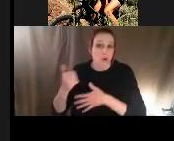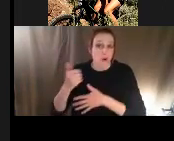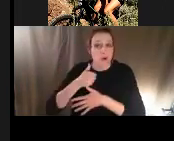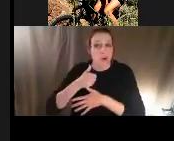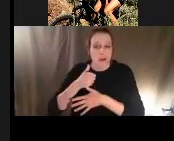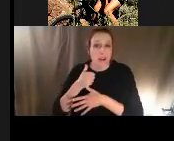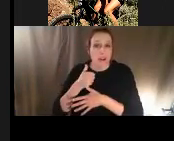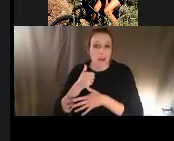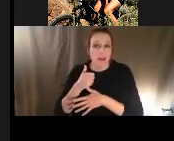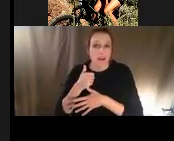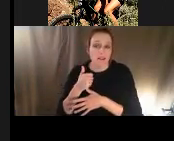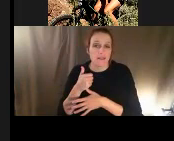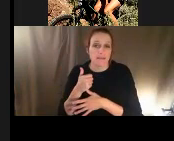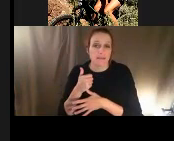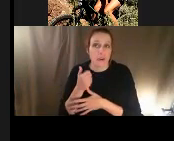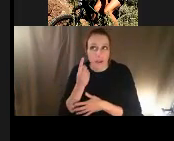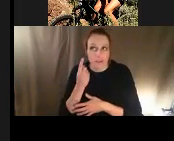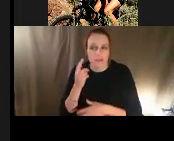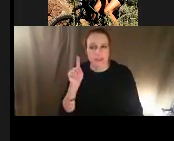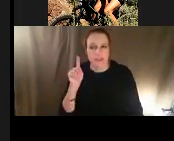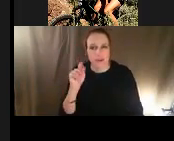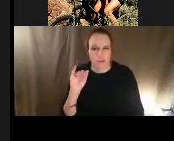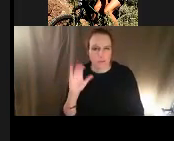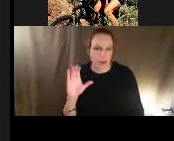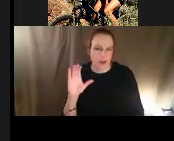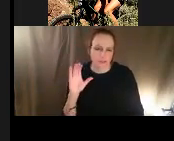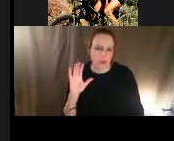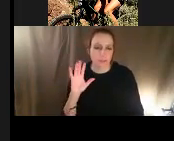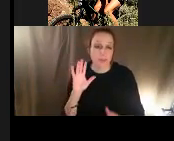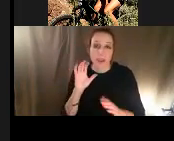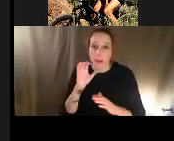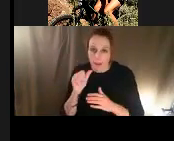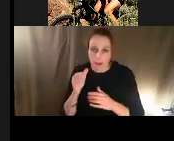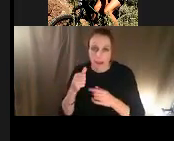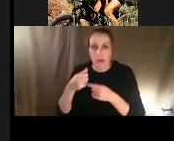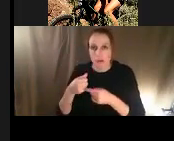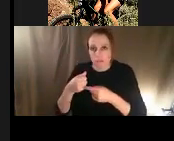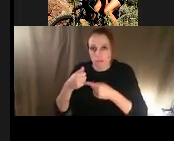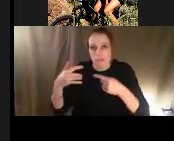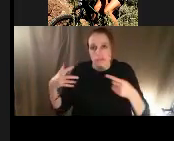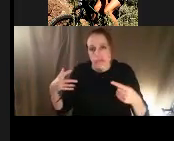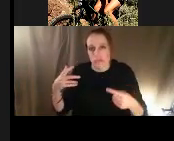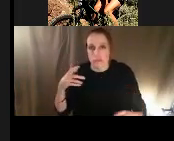informed care. So, I'm not going to really talk about trauma per se, except in that historical factor.